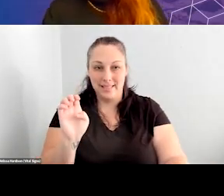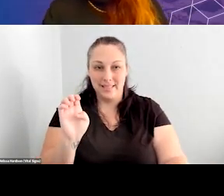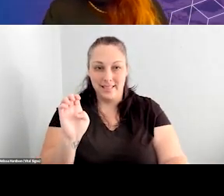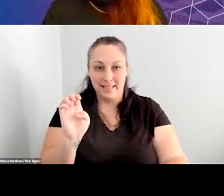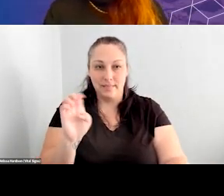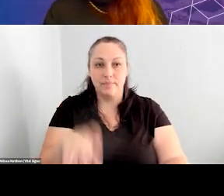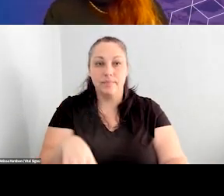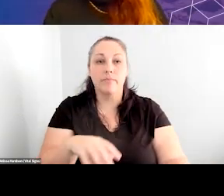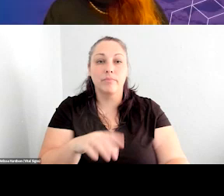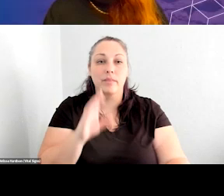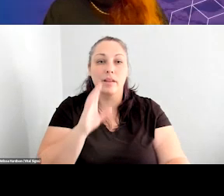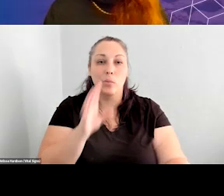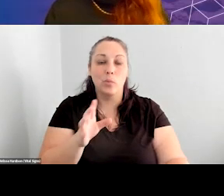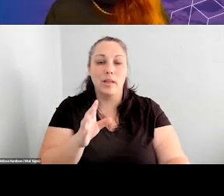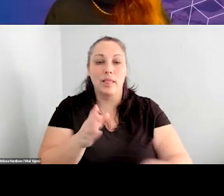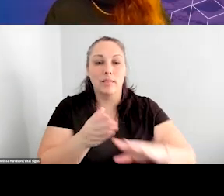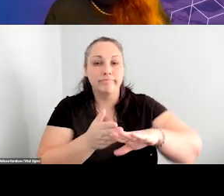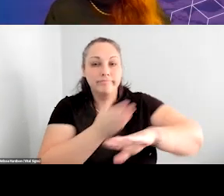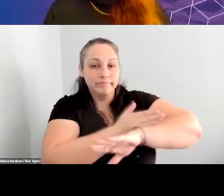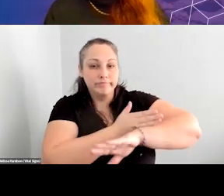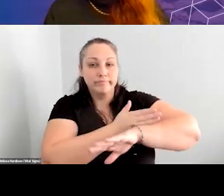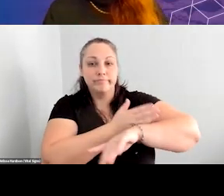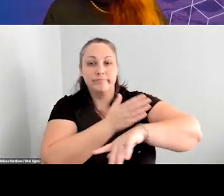to improve learning for all undergraduate students.